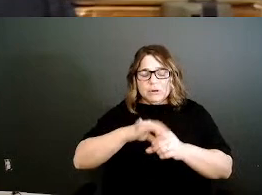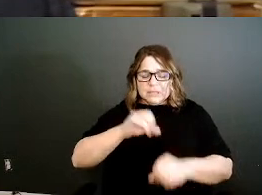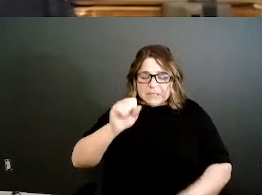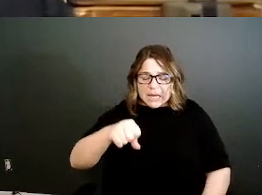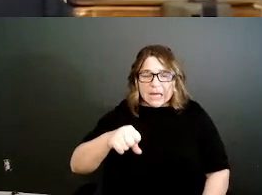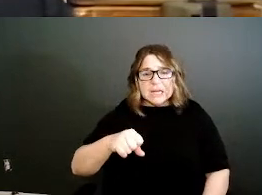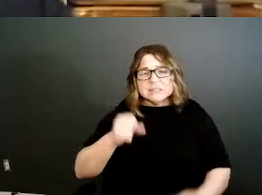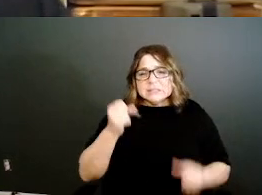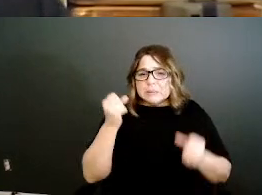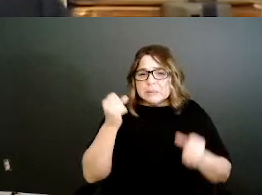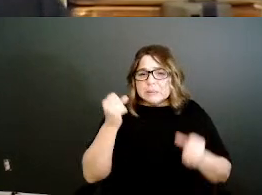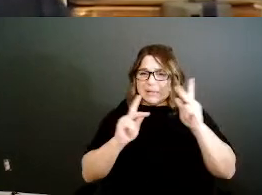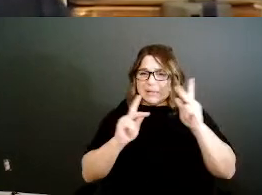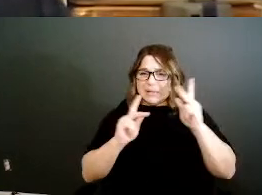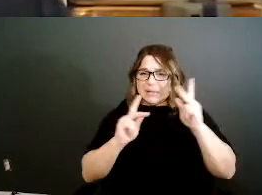CONVERSATION ABOUT STAFFING LEVELS.